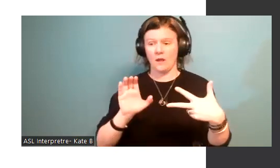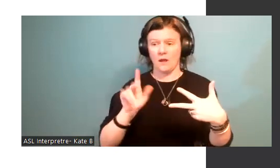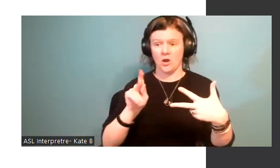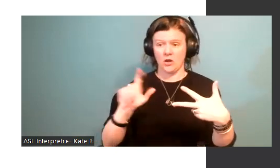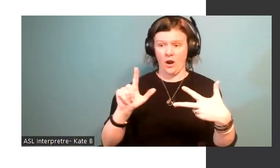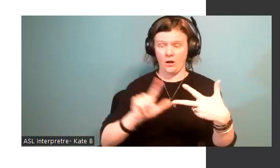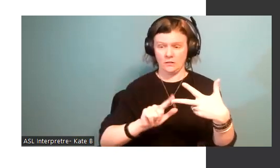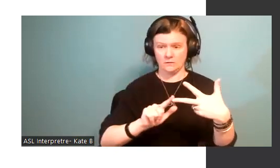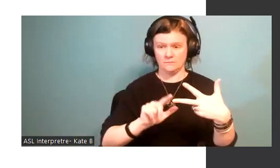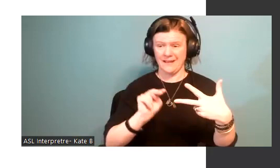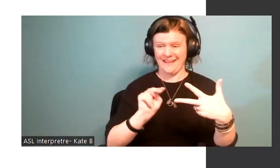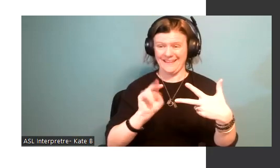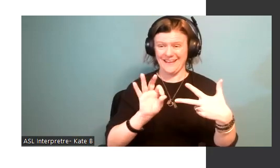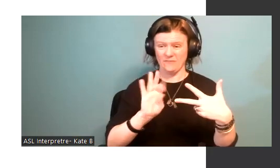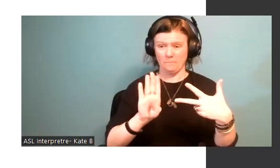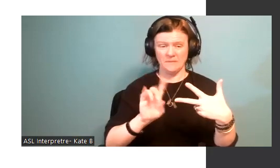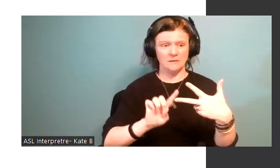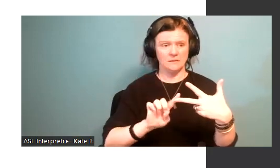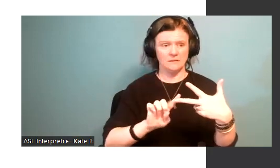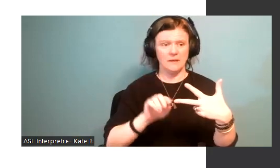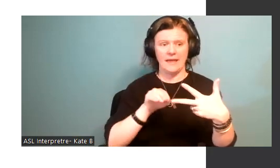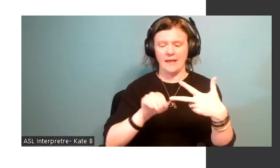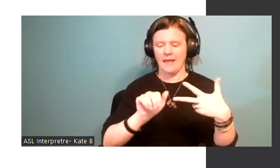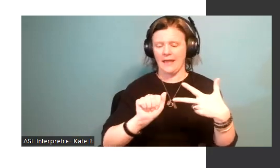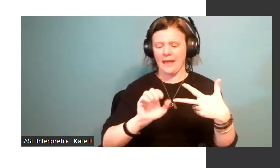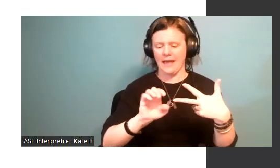dod.nva@maryland.gov, and you can visit other